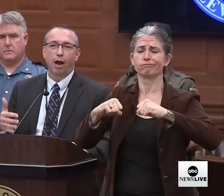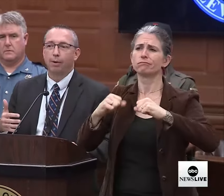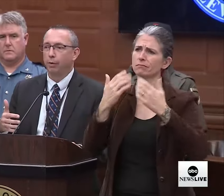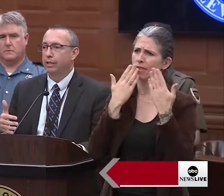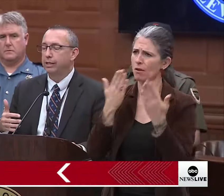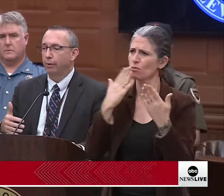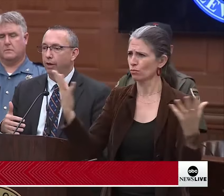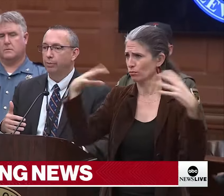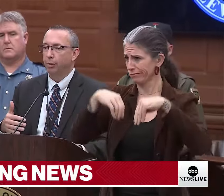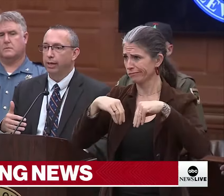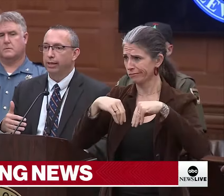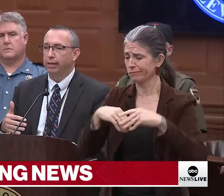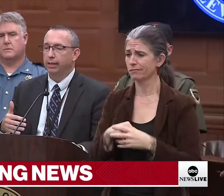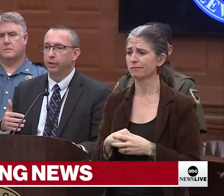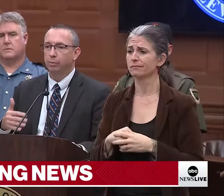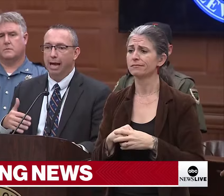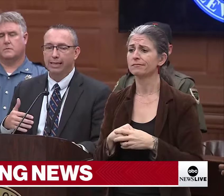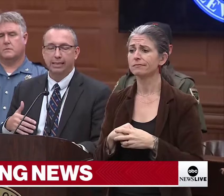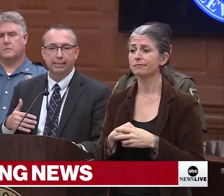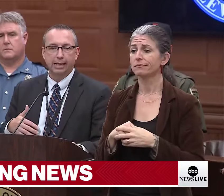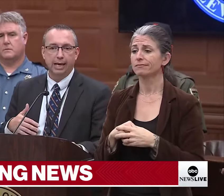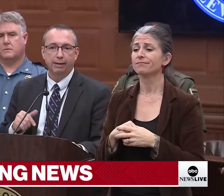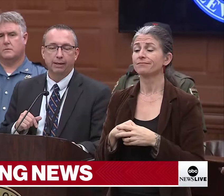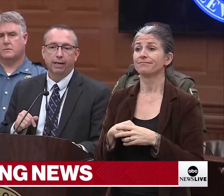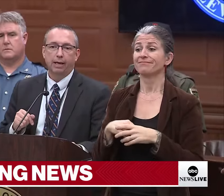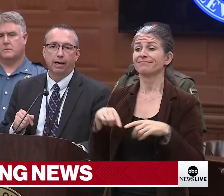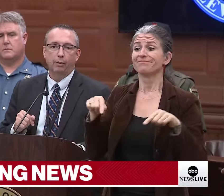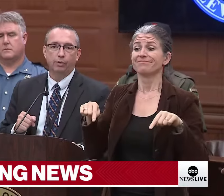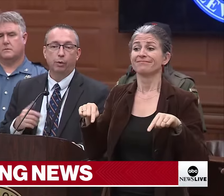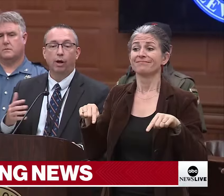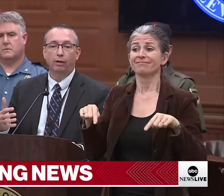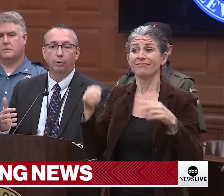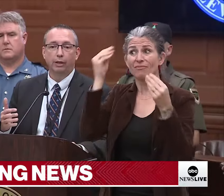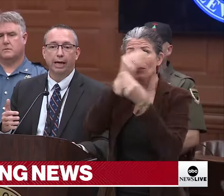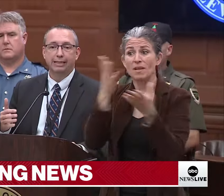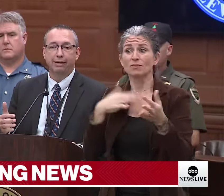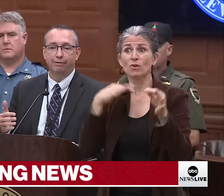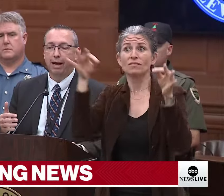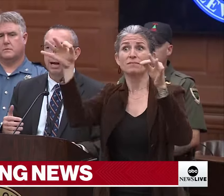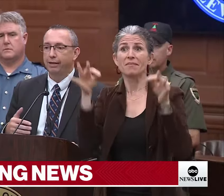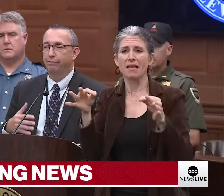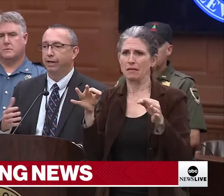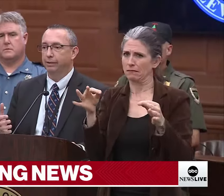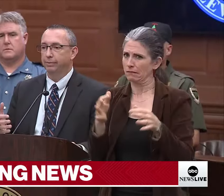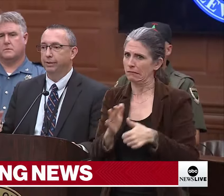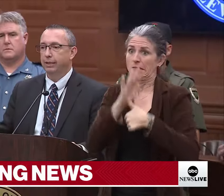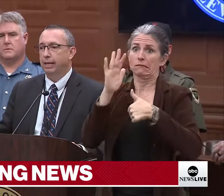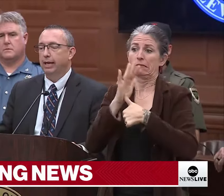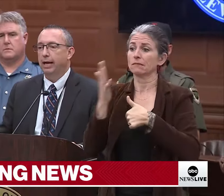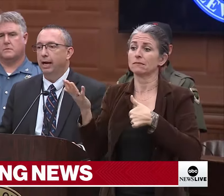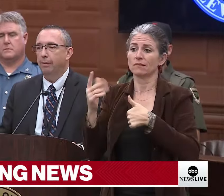A NEWS CONFERENCE RIGHT NOW ON THE SEARCH, THE ACCUSED GUNMAN IN THAT DEADLY MASSACRE. LET'S LISTEN IN.